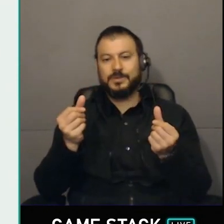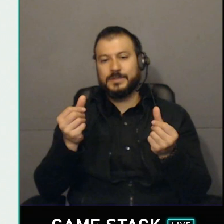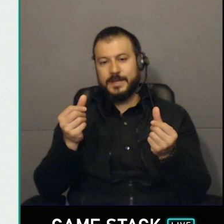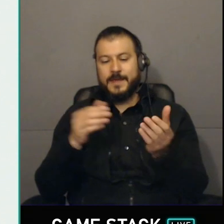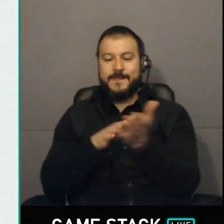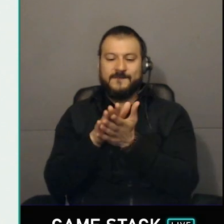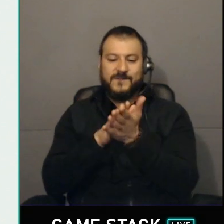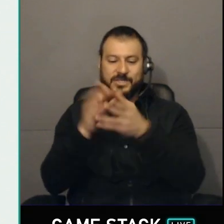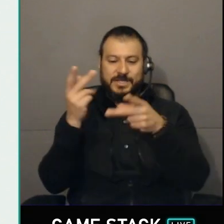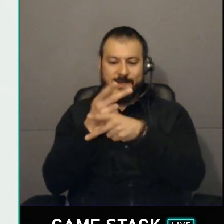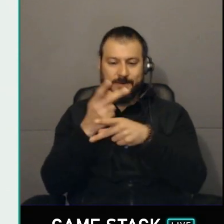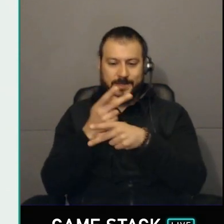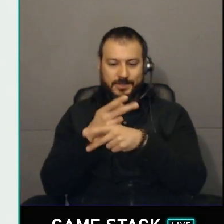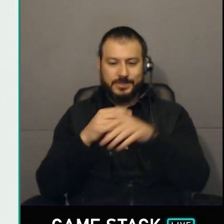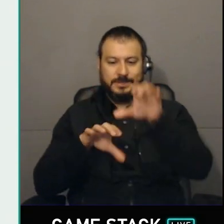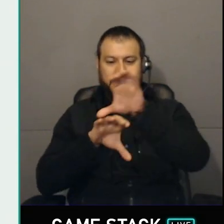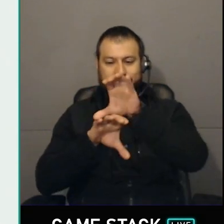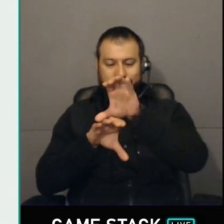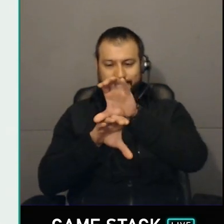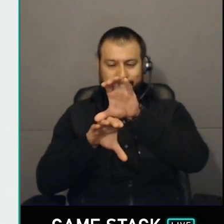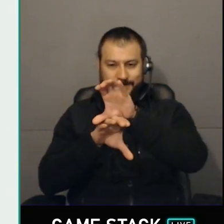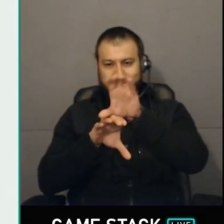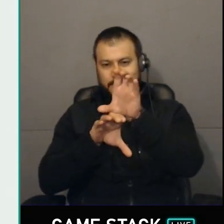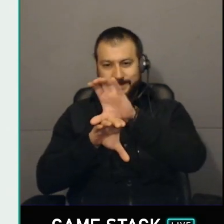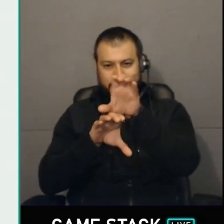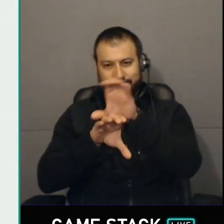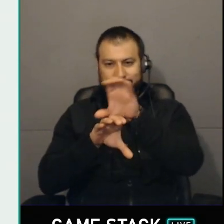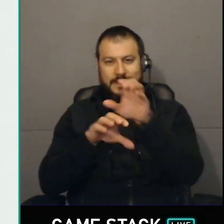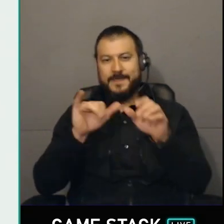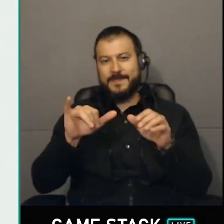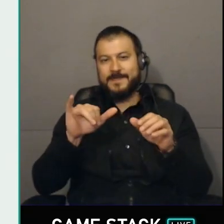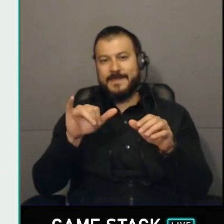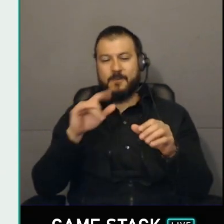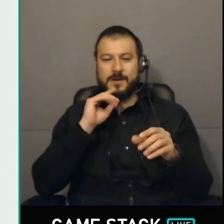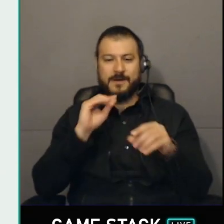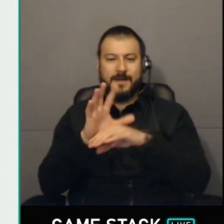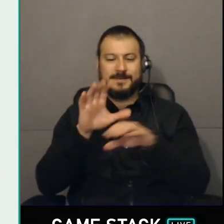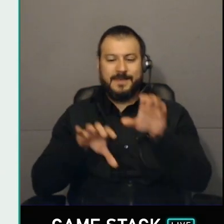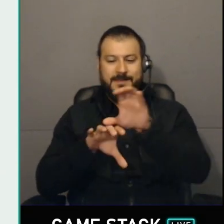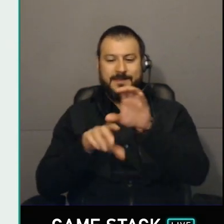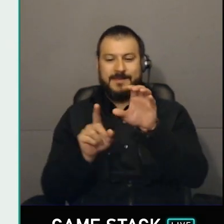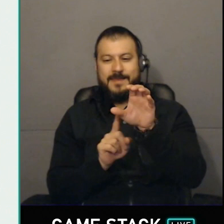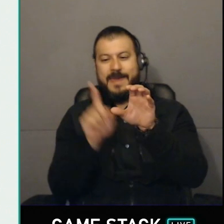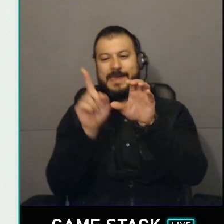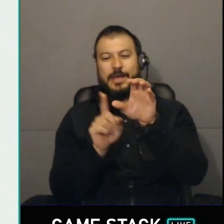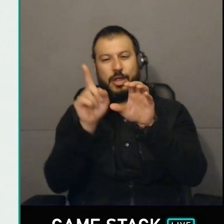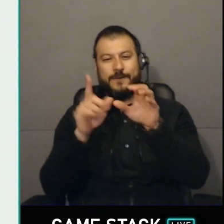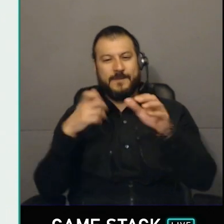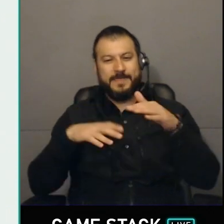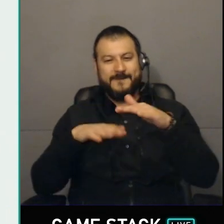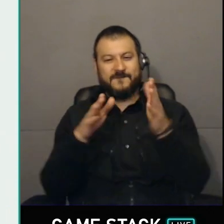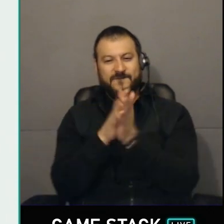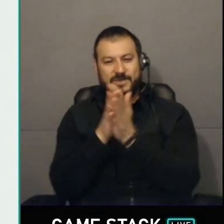introduce this angular effect from the friction. And then, the final thing we solve between body two and body